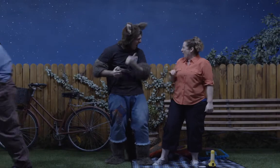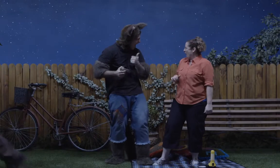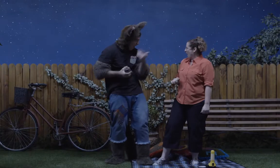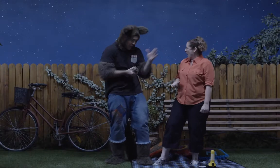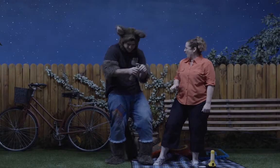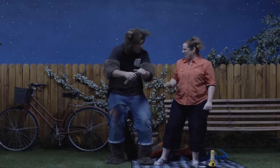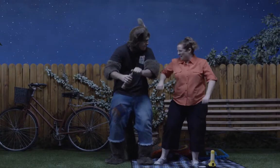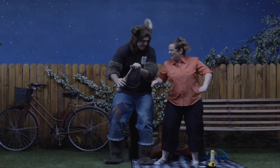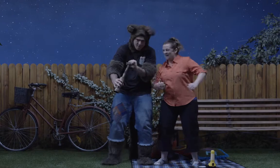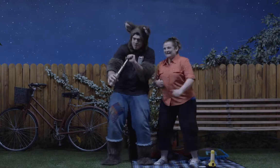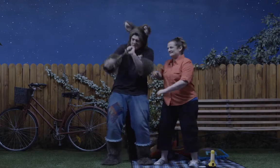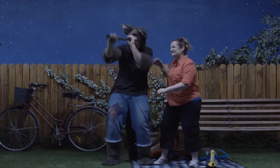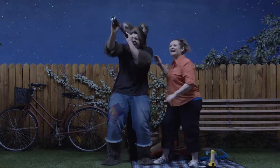Bye. Bye.